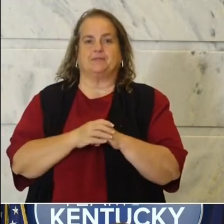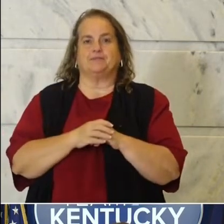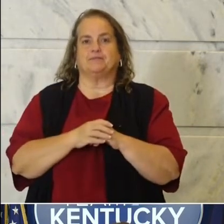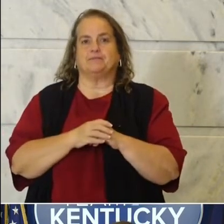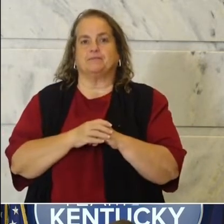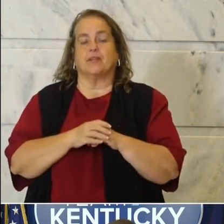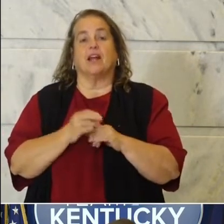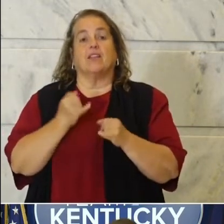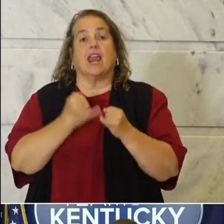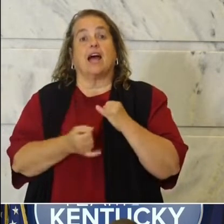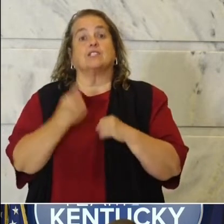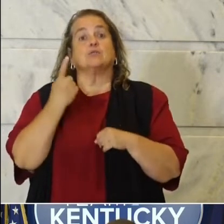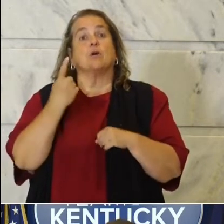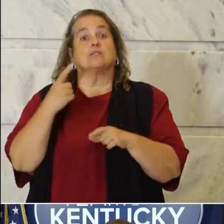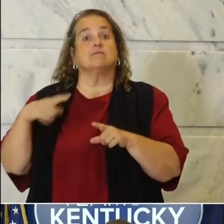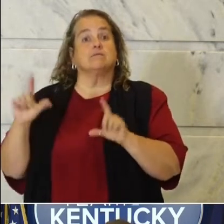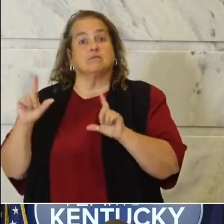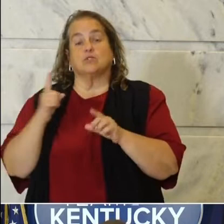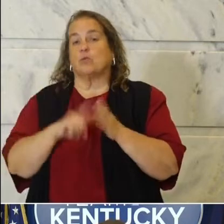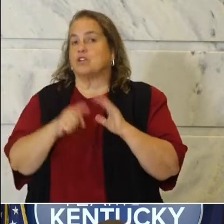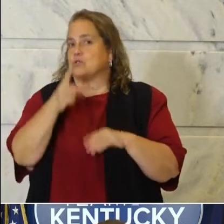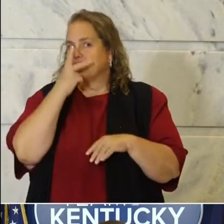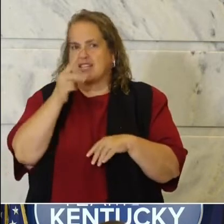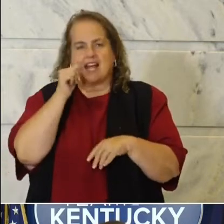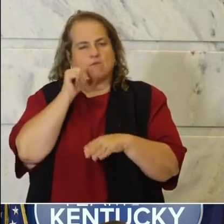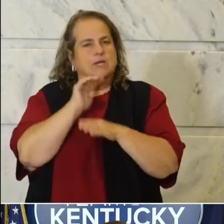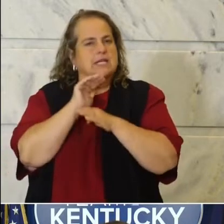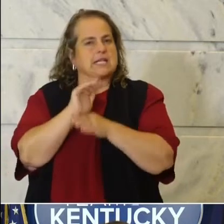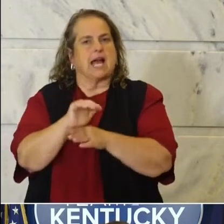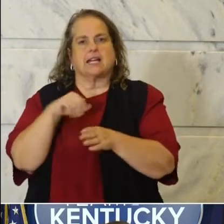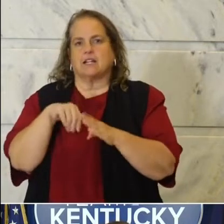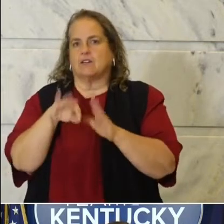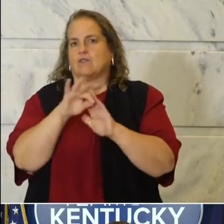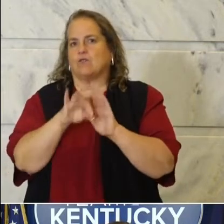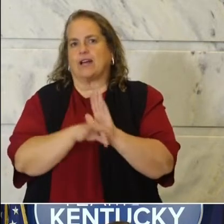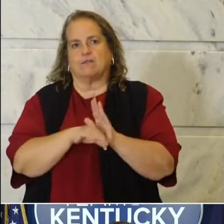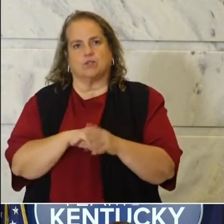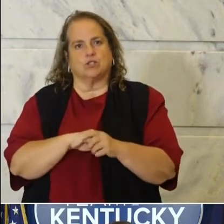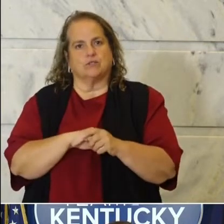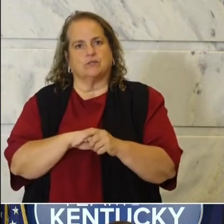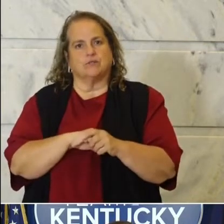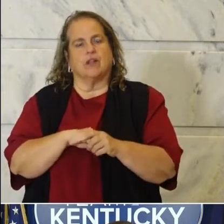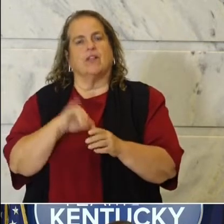So what you see every single night in Frankfurt on this is what I see every